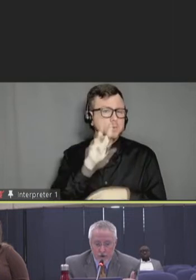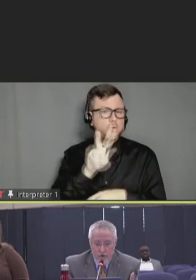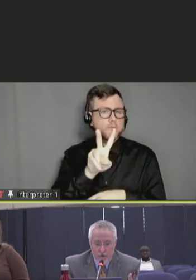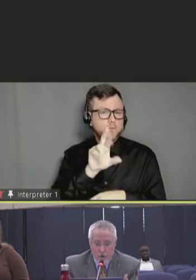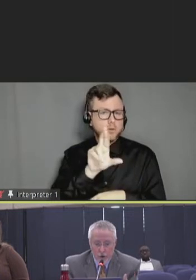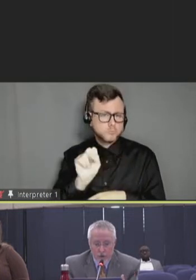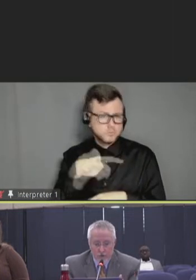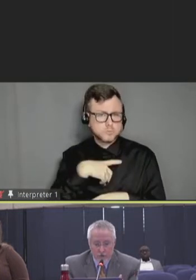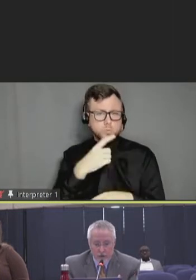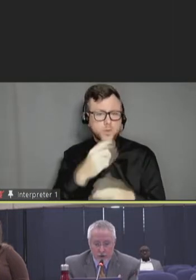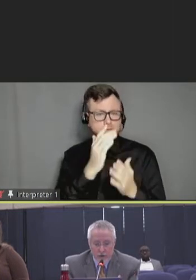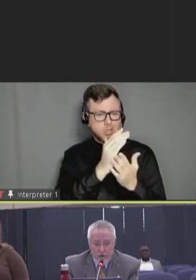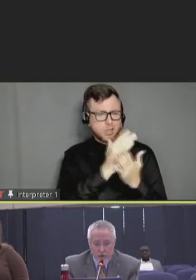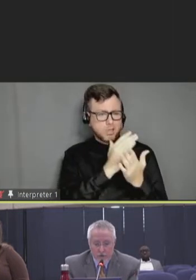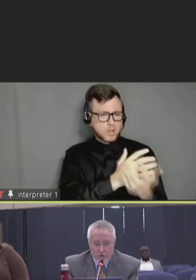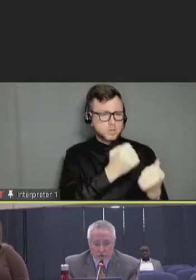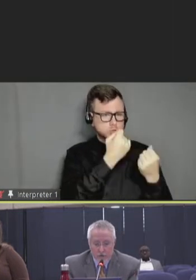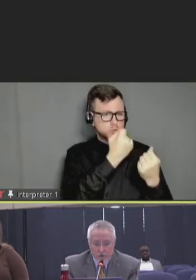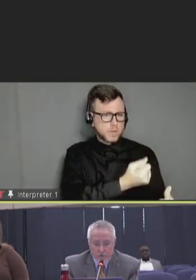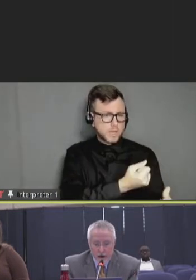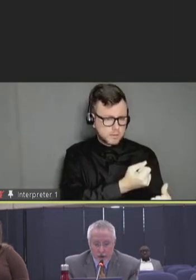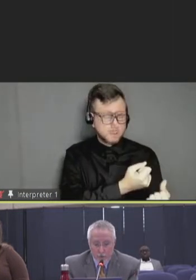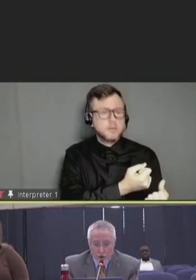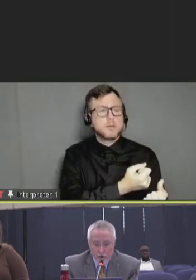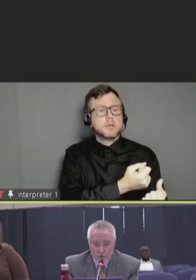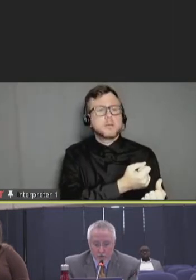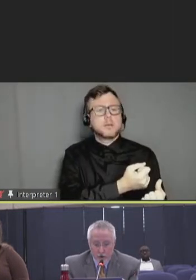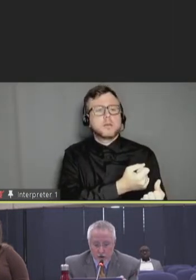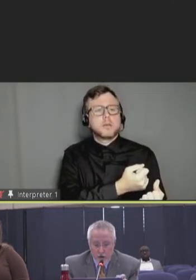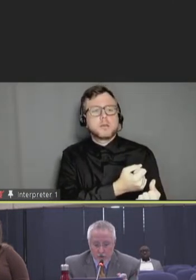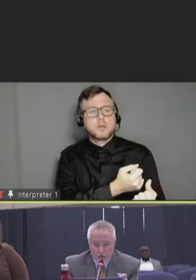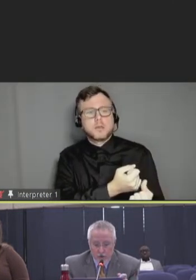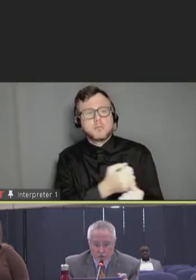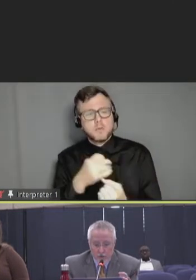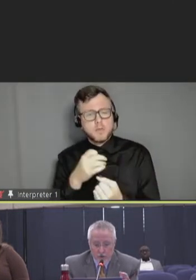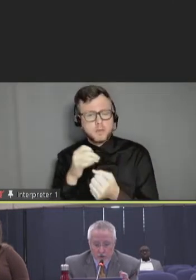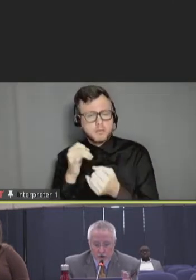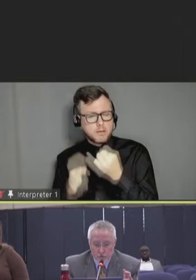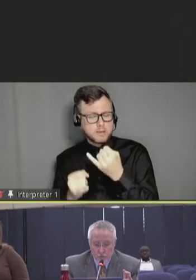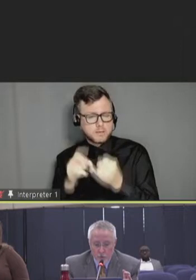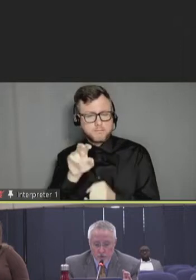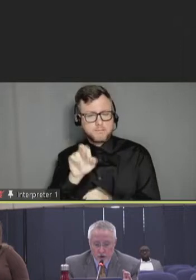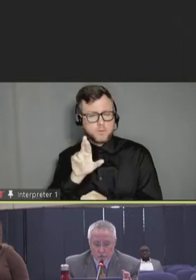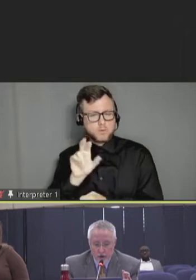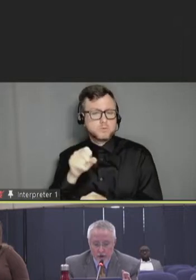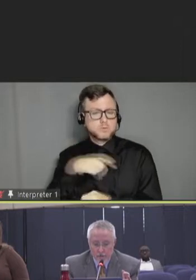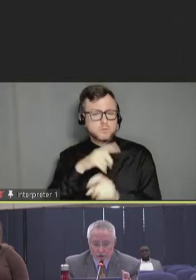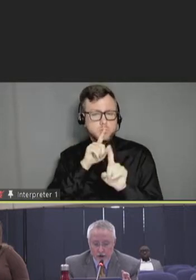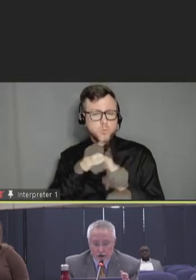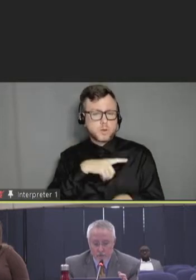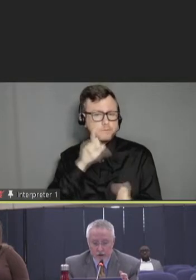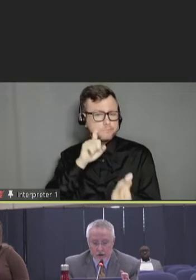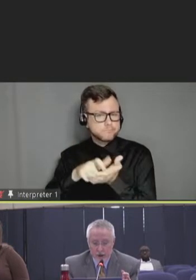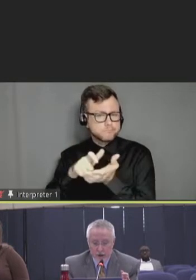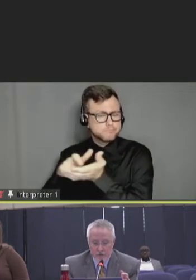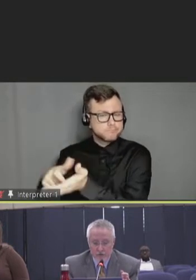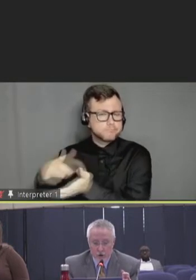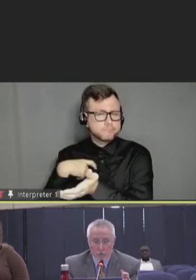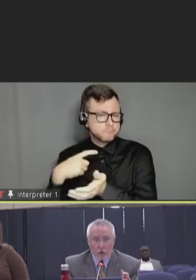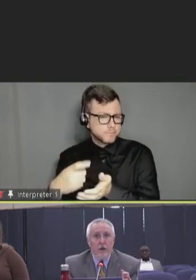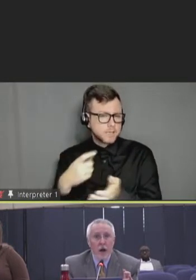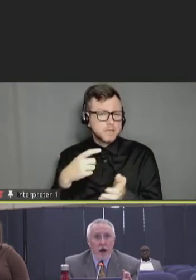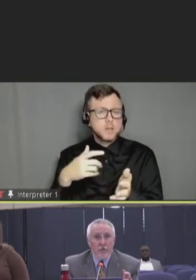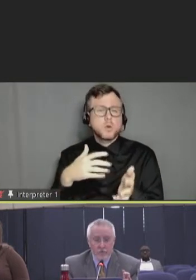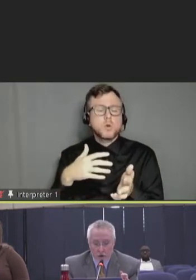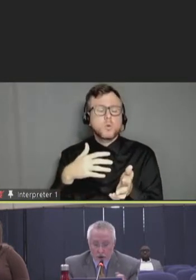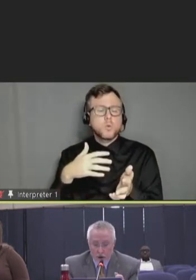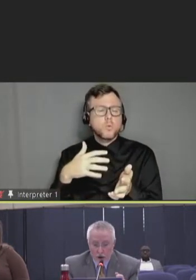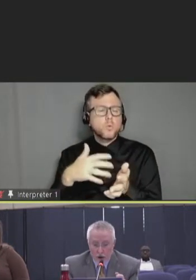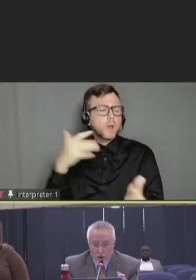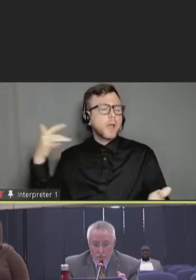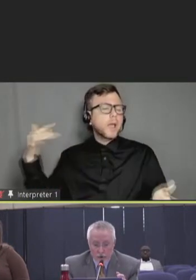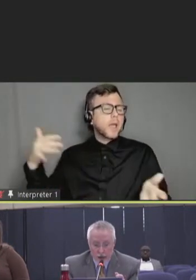The final bullet says, "VAERS reports helped identify unexpected cases of rare blood clots